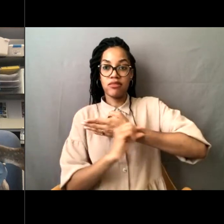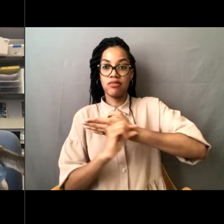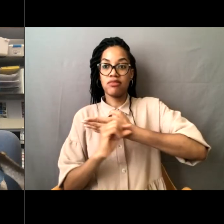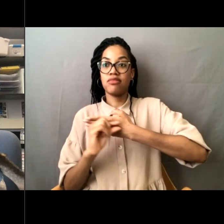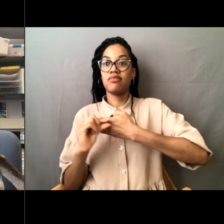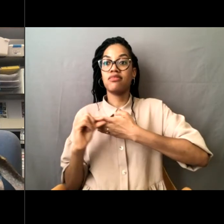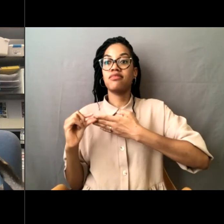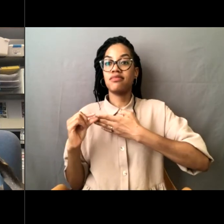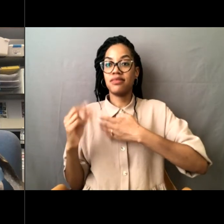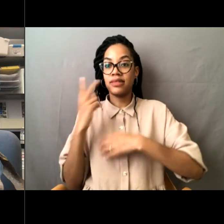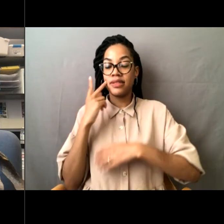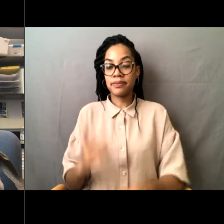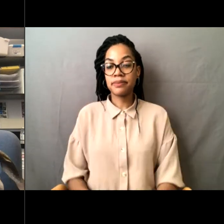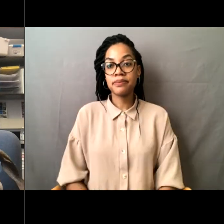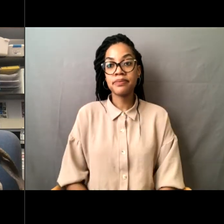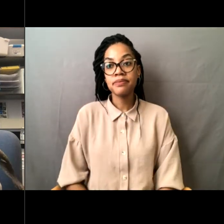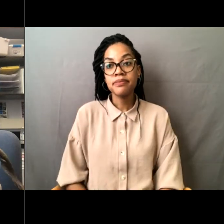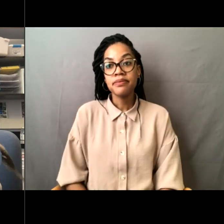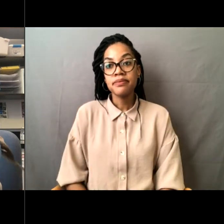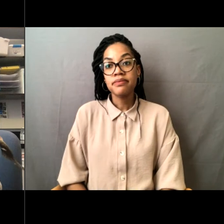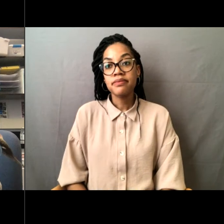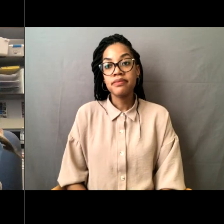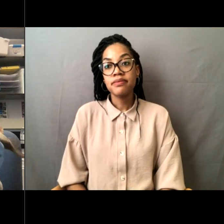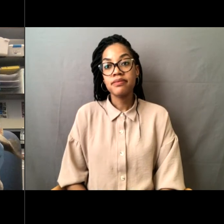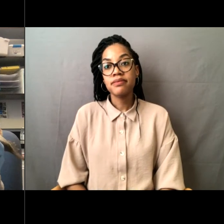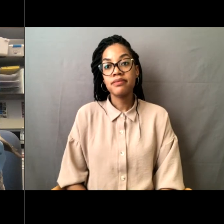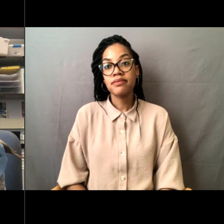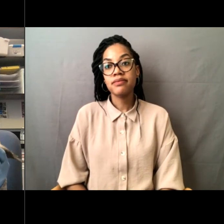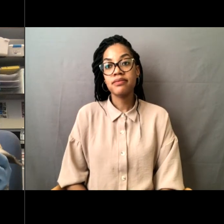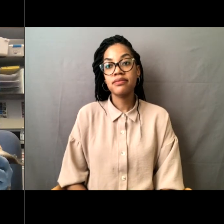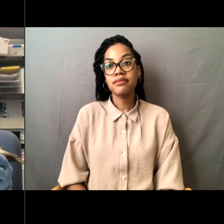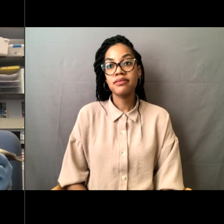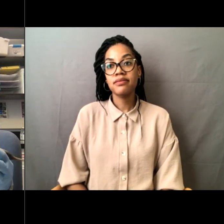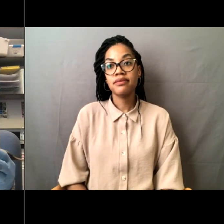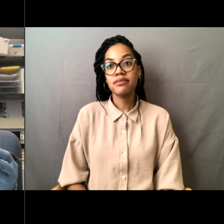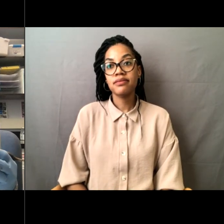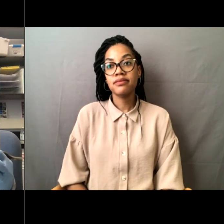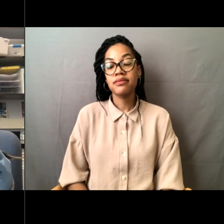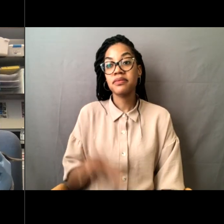And so this lake trout, I wanted to ask you, Caroline talked about hatchery fish.